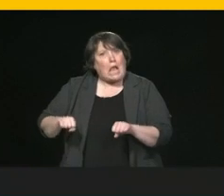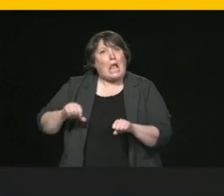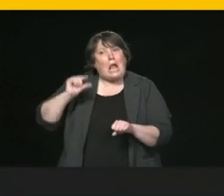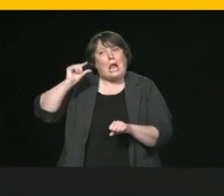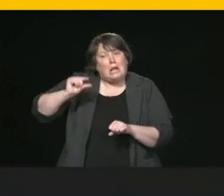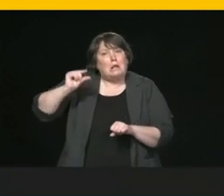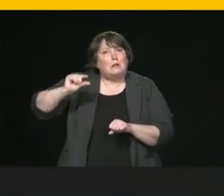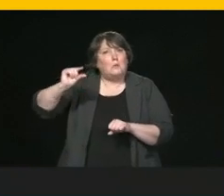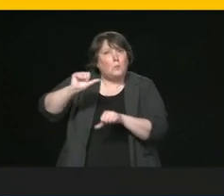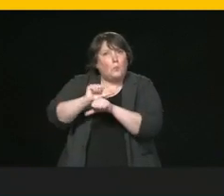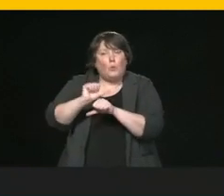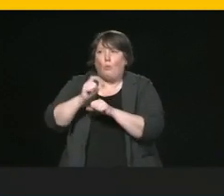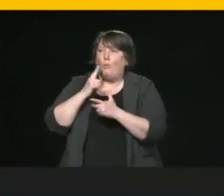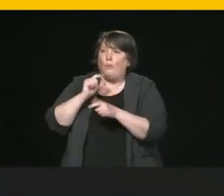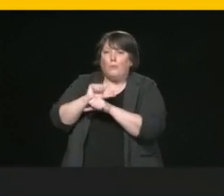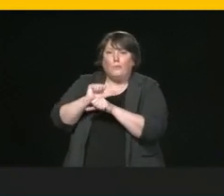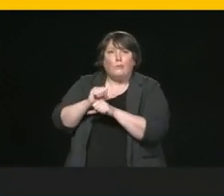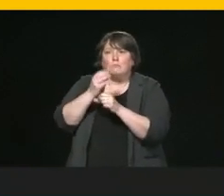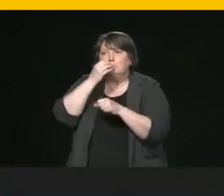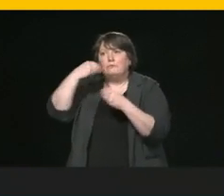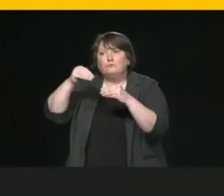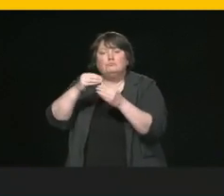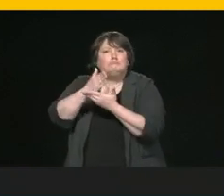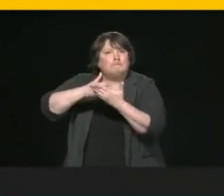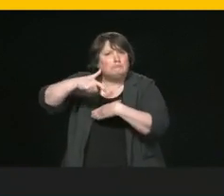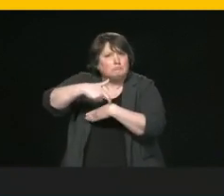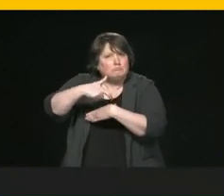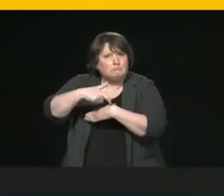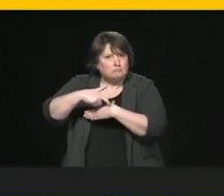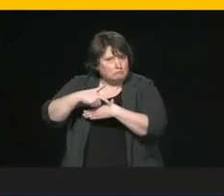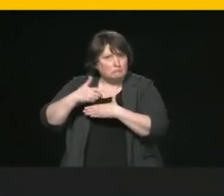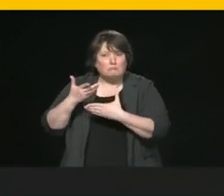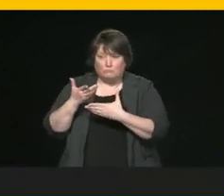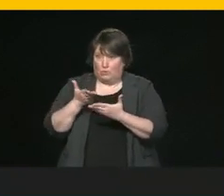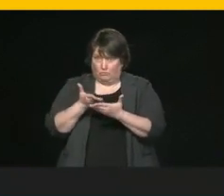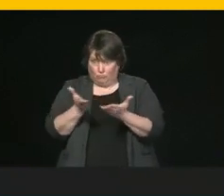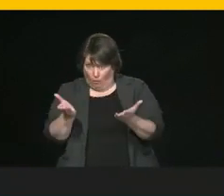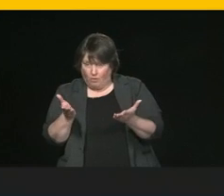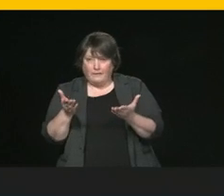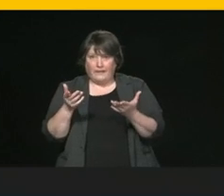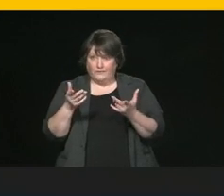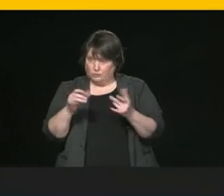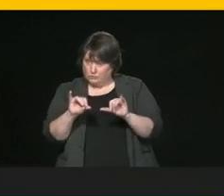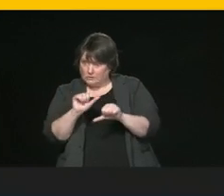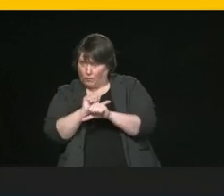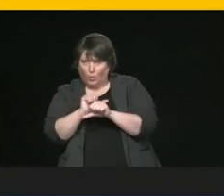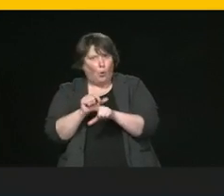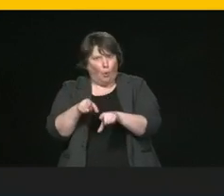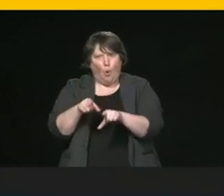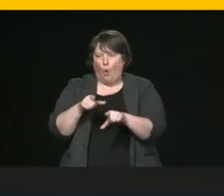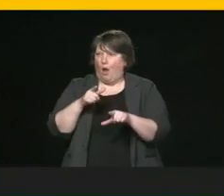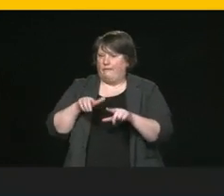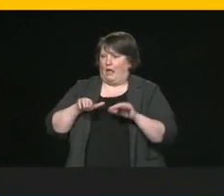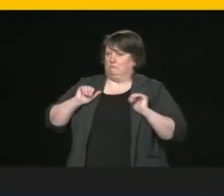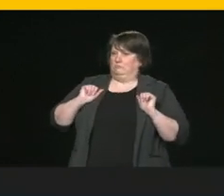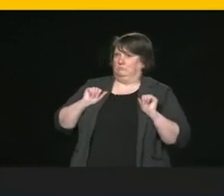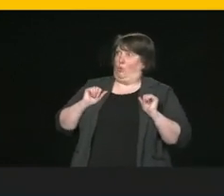CAN PICK UP SOME SHIFTS OR YOU HAVE A PART-TIME JOCK ---JOB IN THE GROCERY STORE.